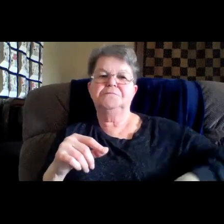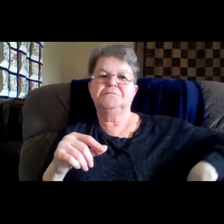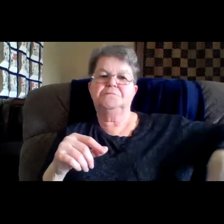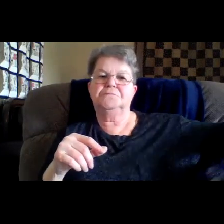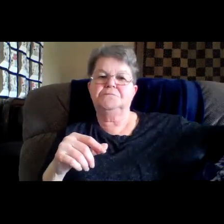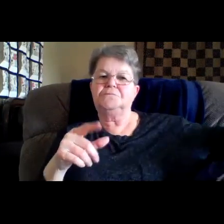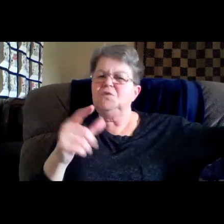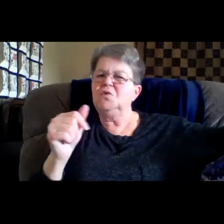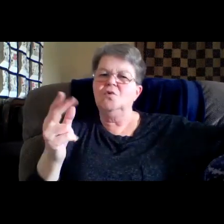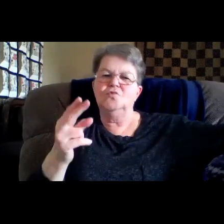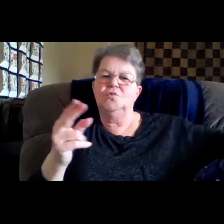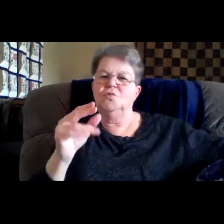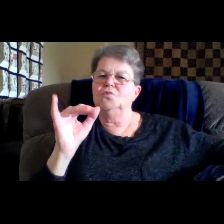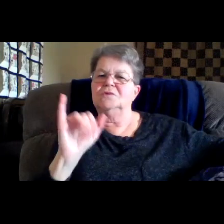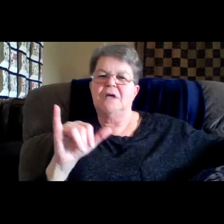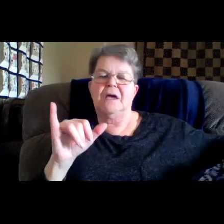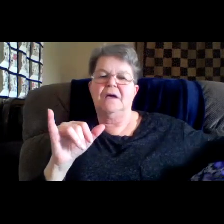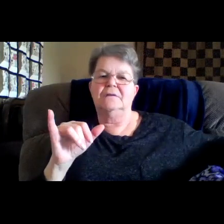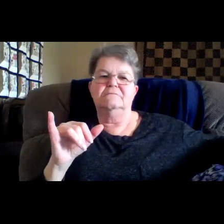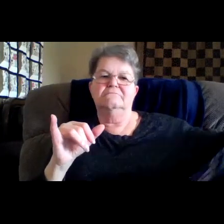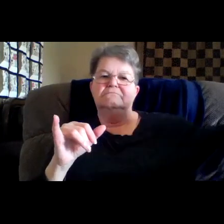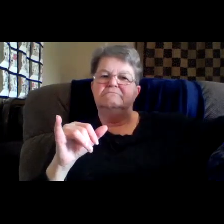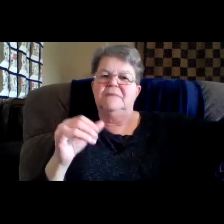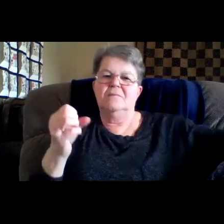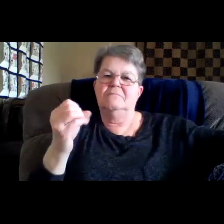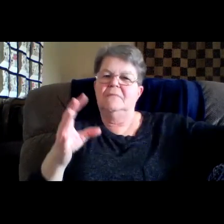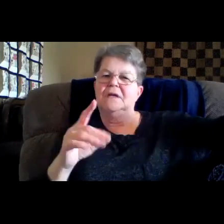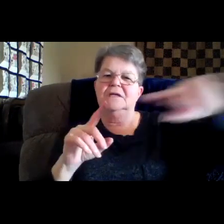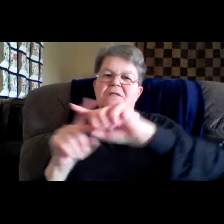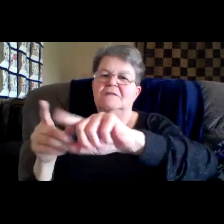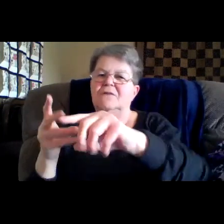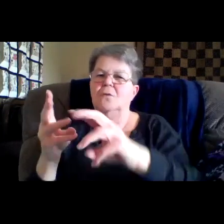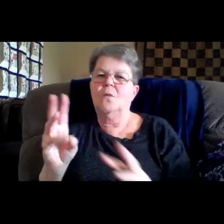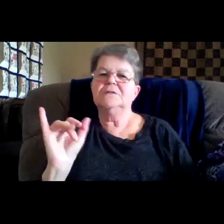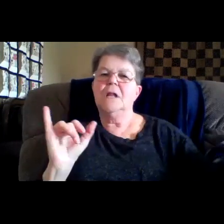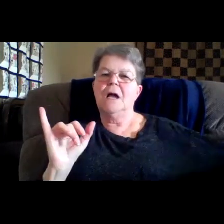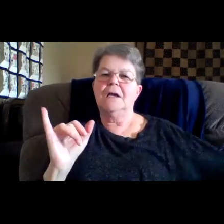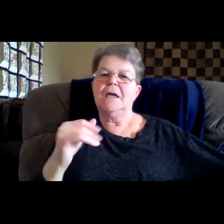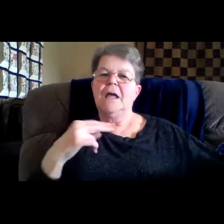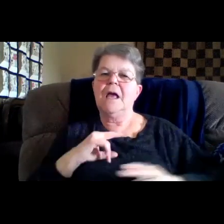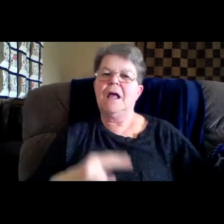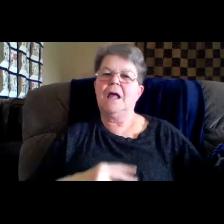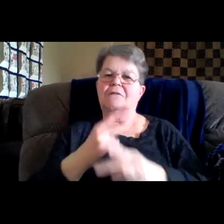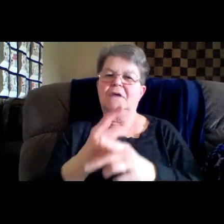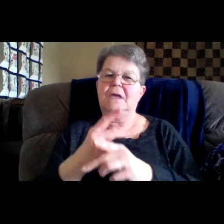in a variety of different kinds of ways. And it has been adapted to, for example, healthcare providers by Abel, South Carolina.